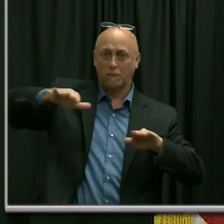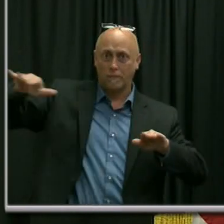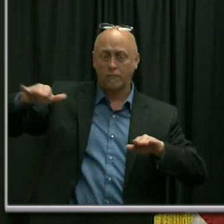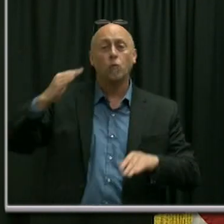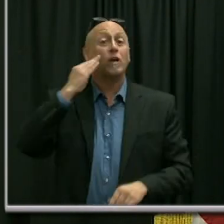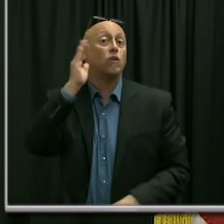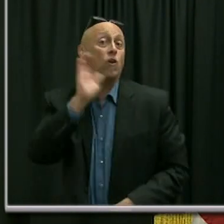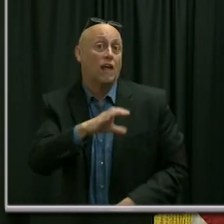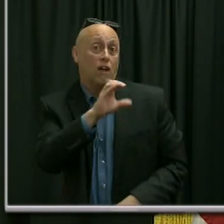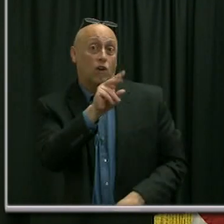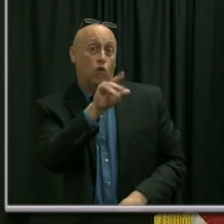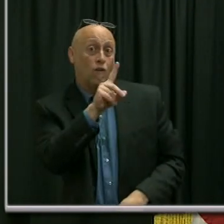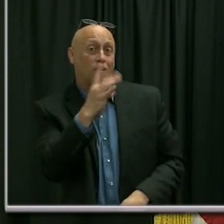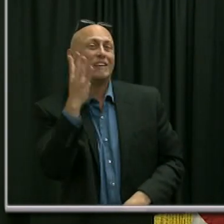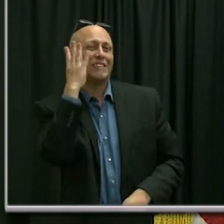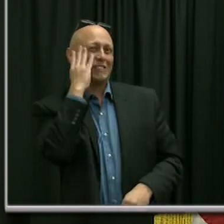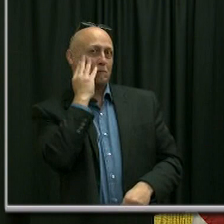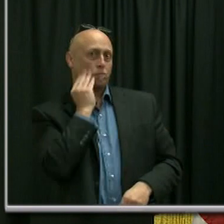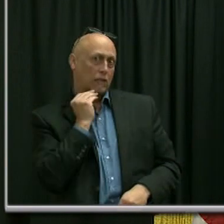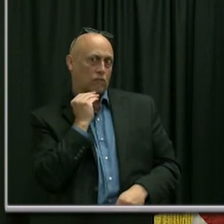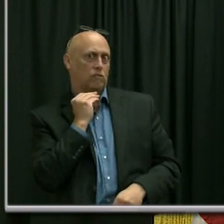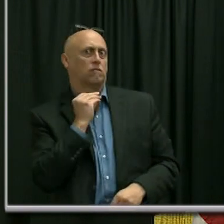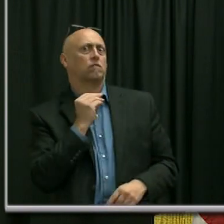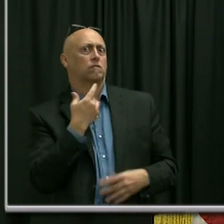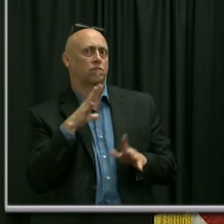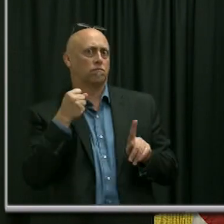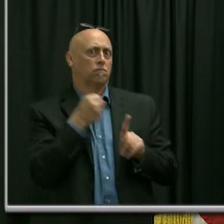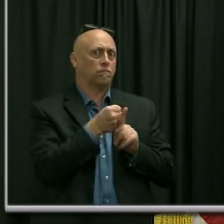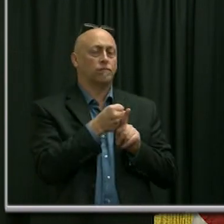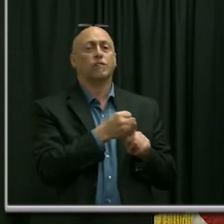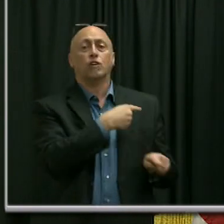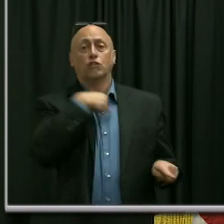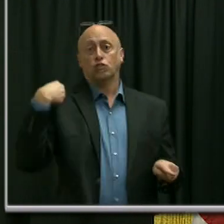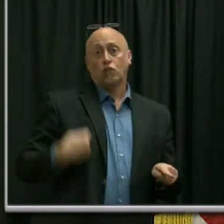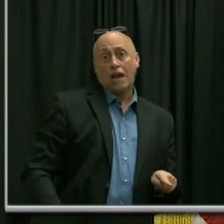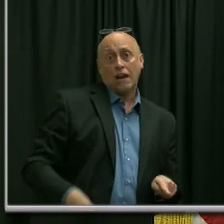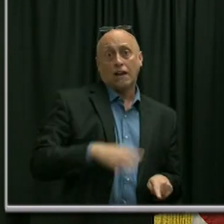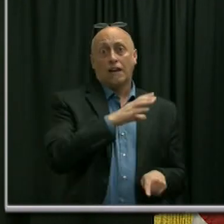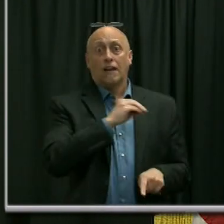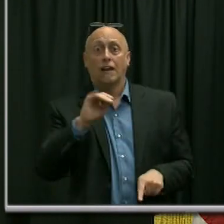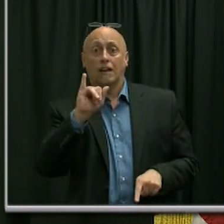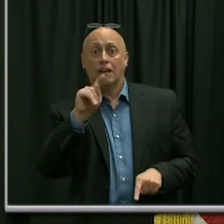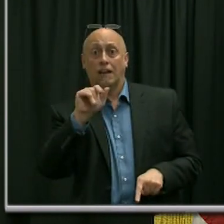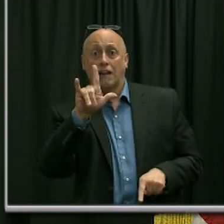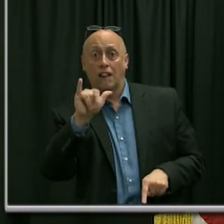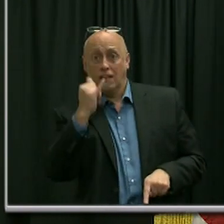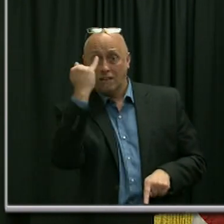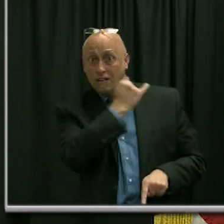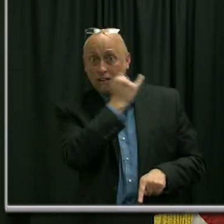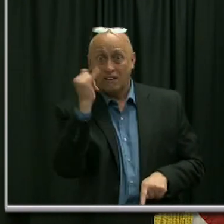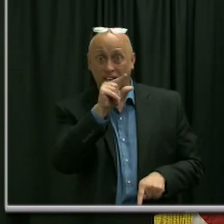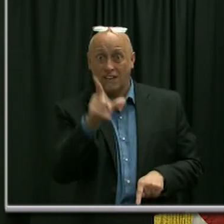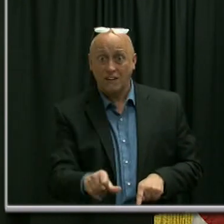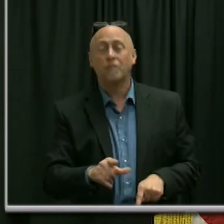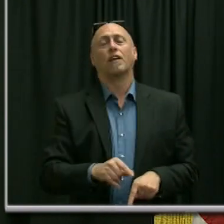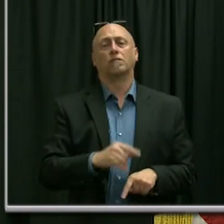OF THE IMPACT OVER NINETEEN HAS HAD ON OTHER NATIONS CHINA AND ITALY OFFER VIVID EXAMPLES OF